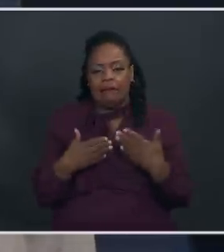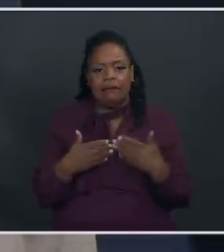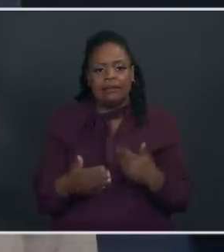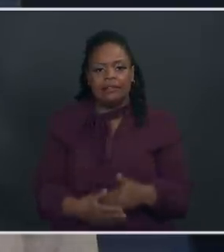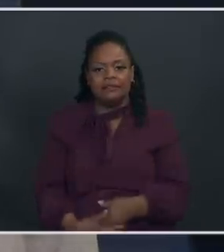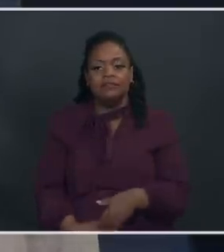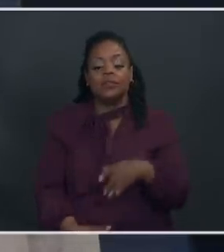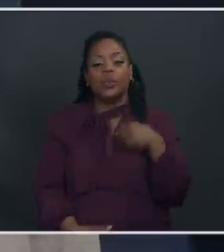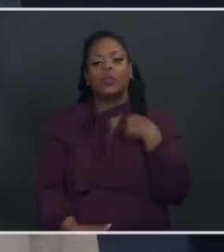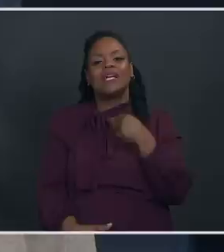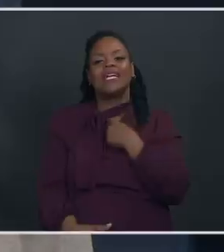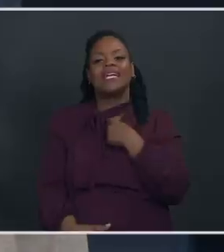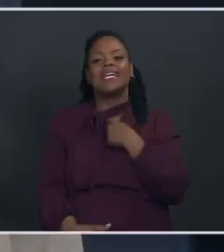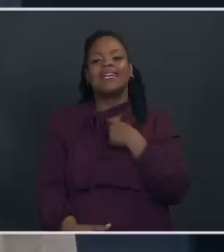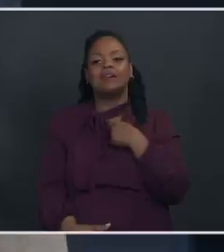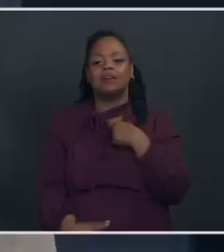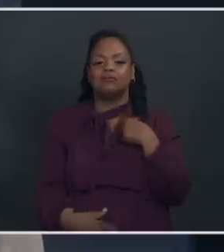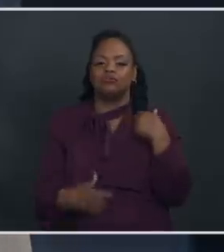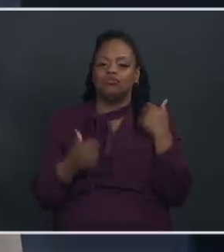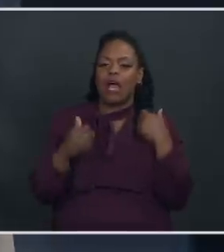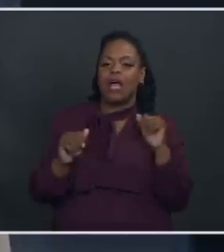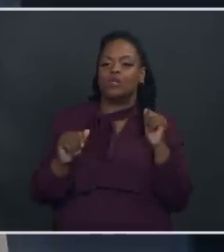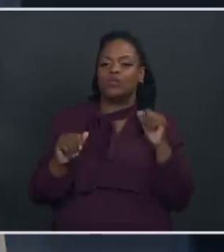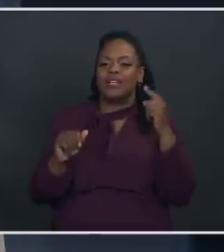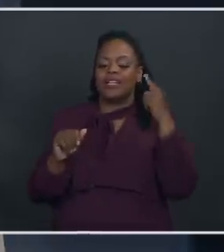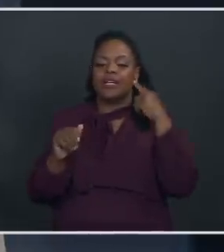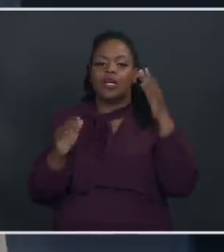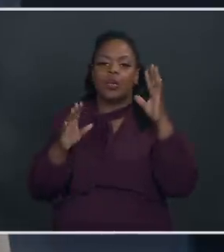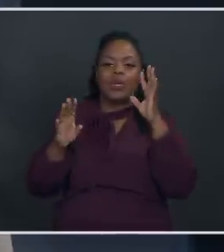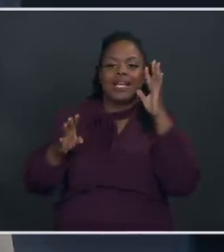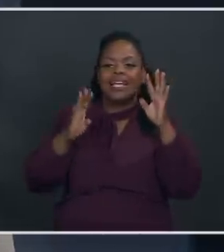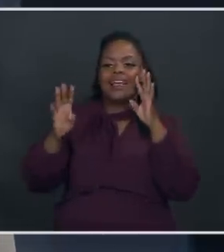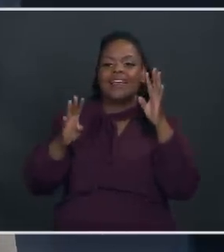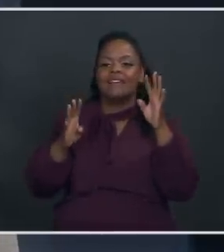at those opportunities for investment, so that we can get people understanding